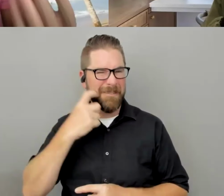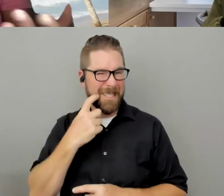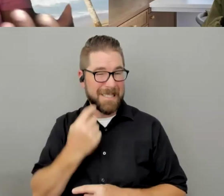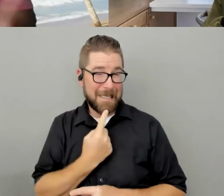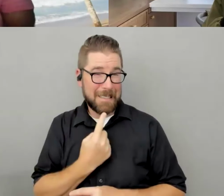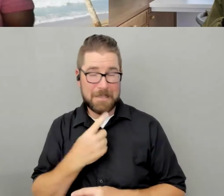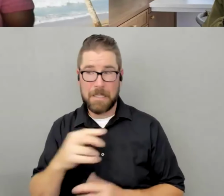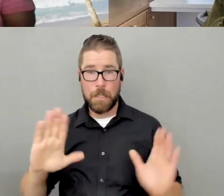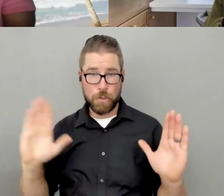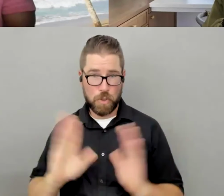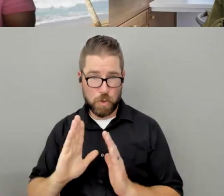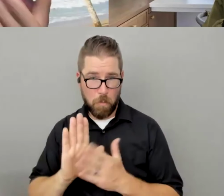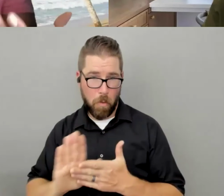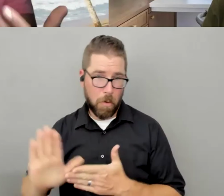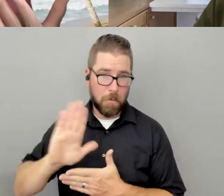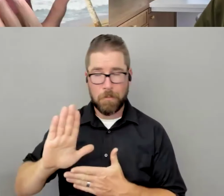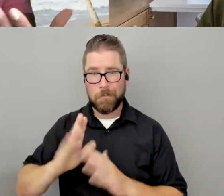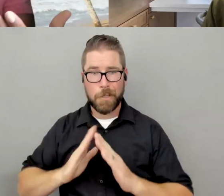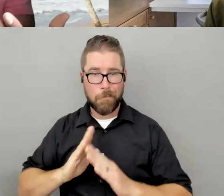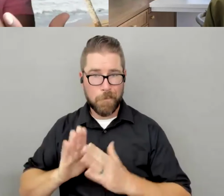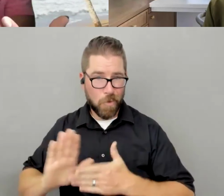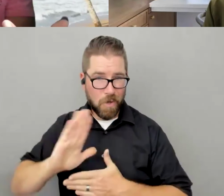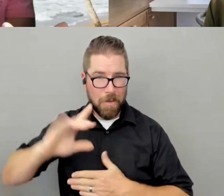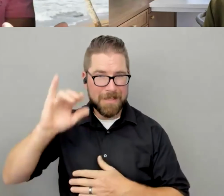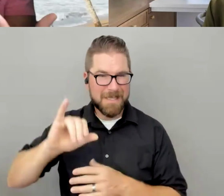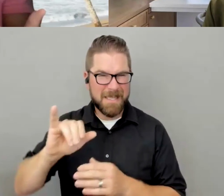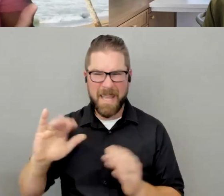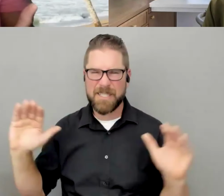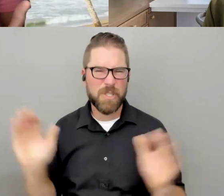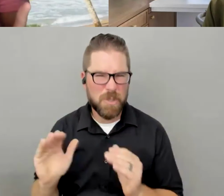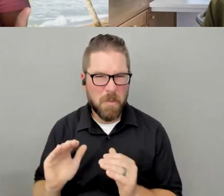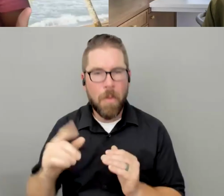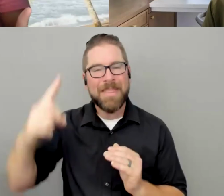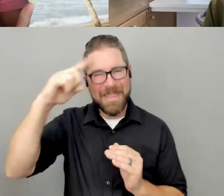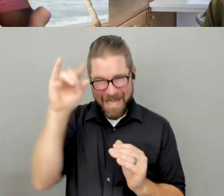Students, the counselors reporting that the students tell them one thing that's different than what you see.